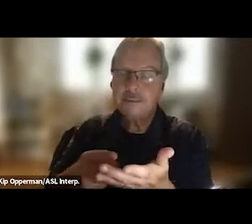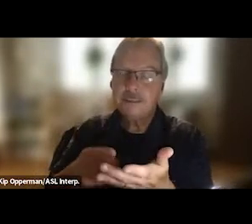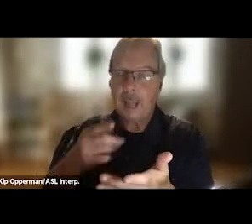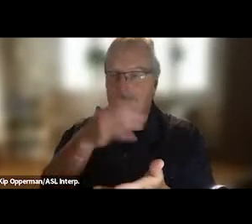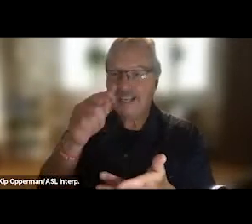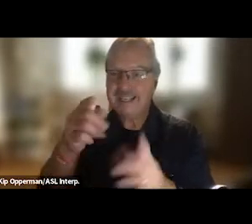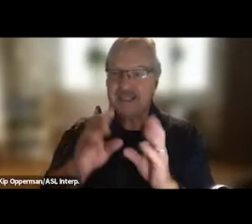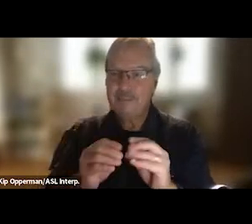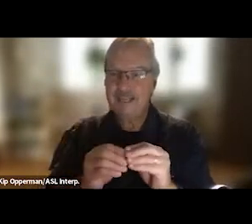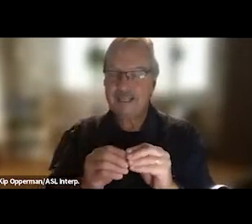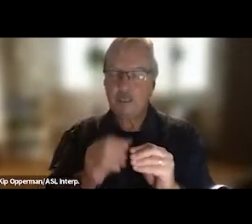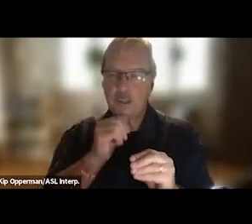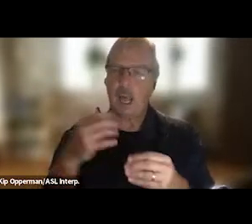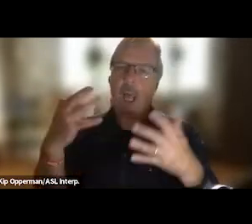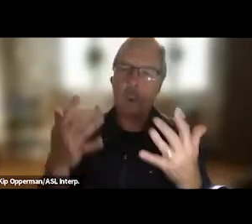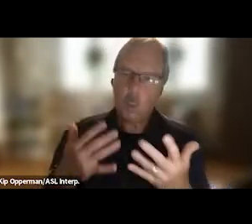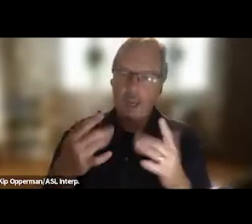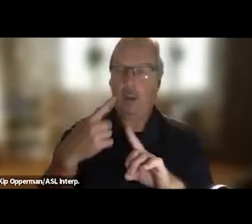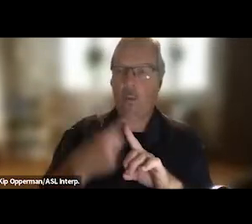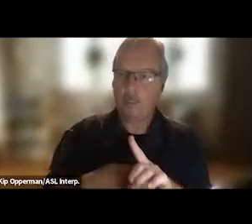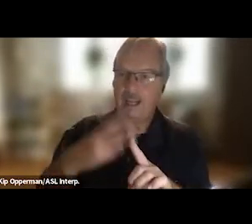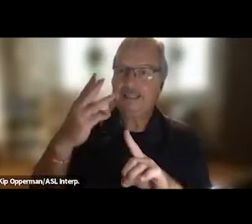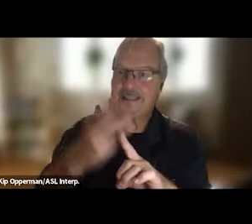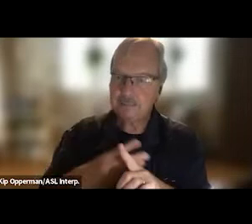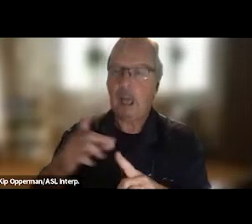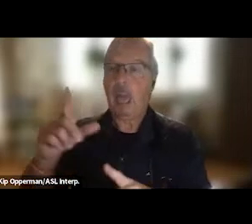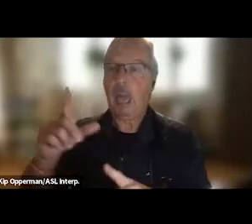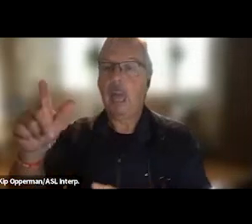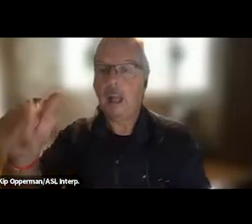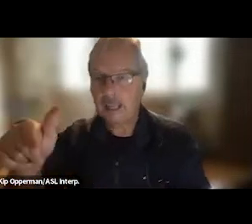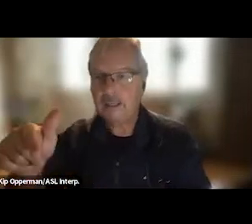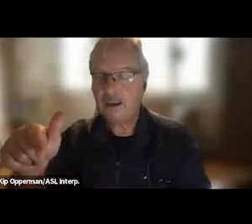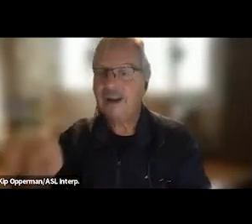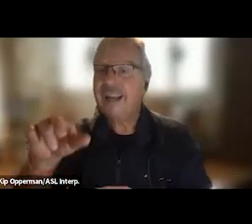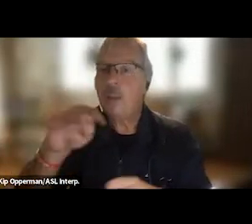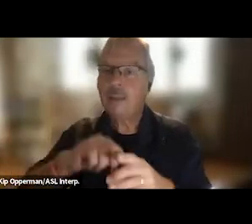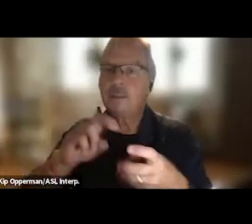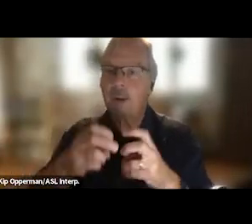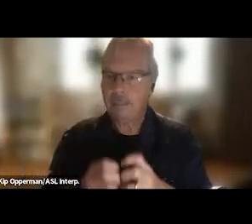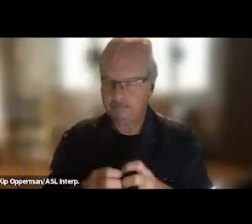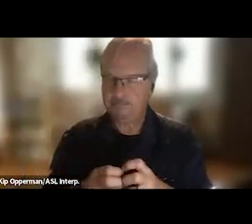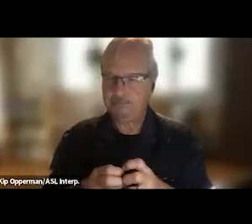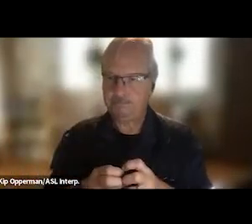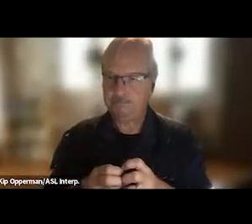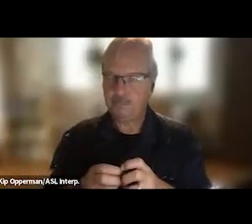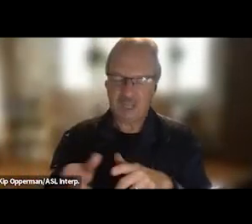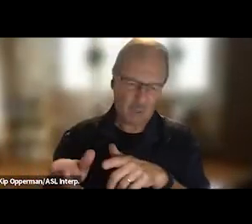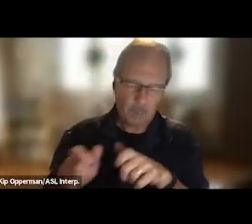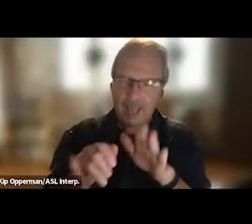that we aren't waiting one month, six months down the road to know that there is a problem. We're able to pretty quickly identify it